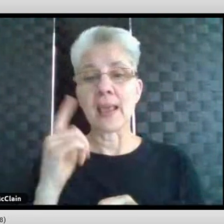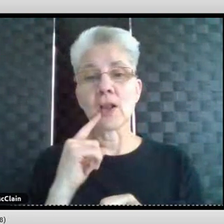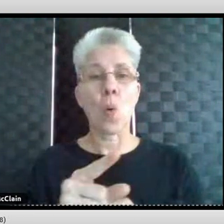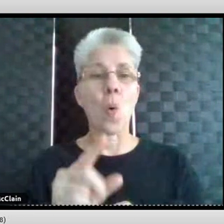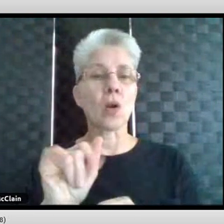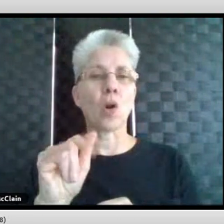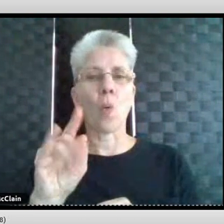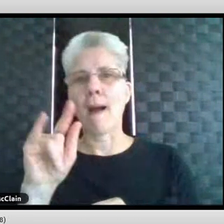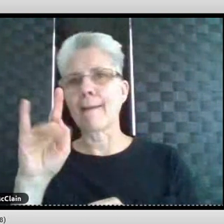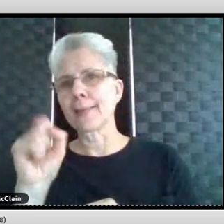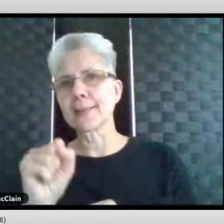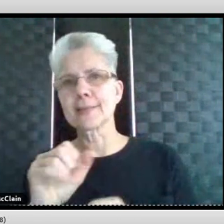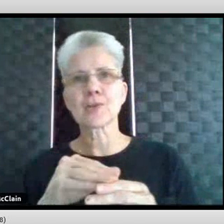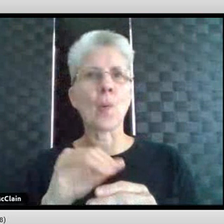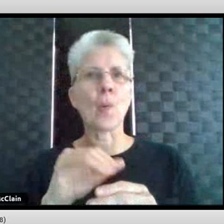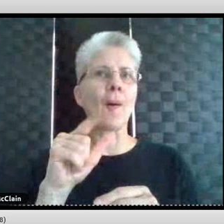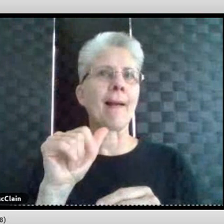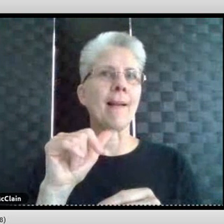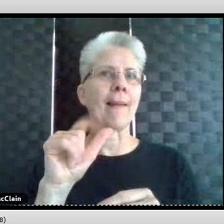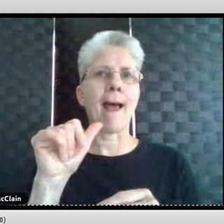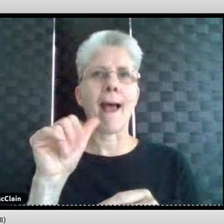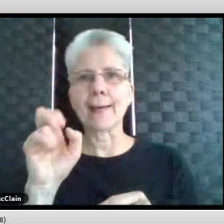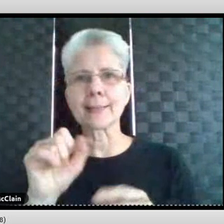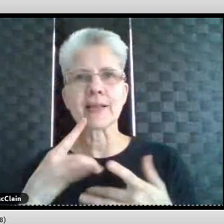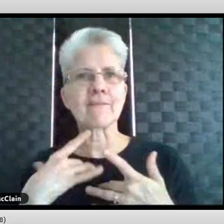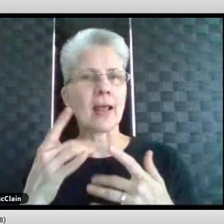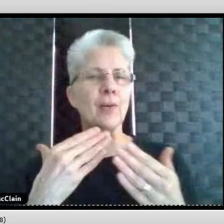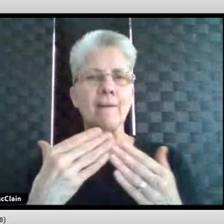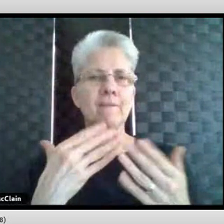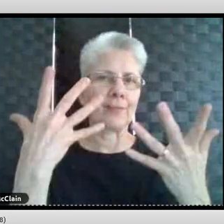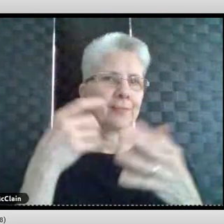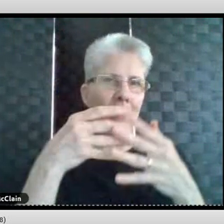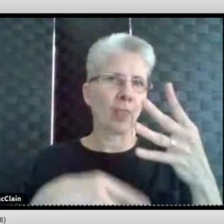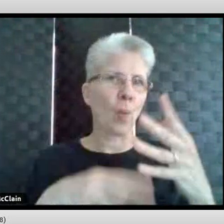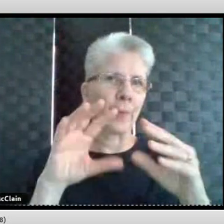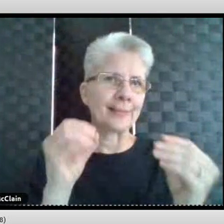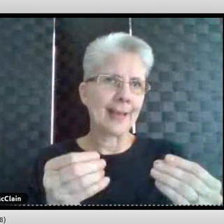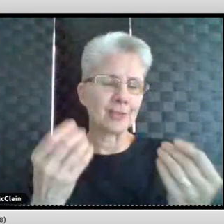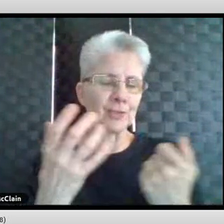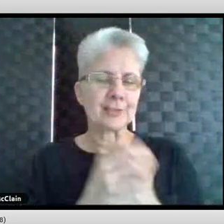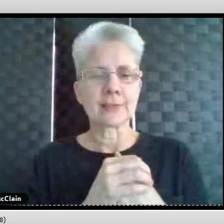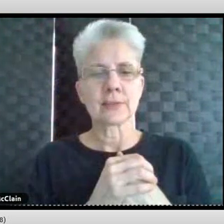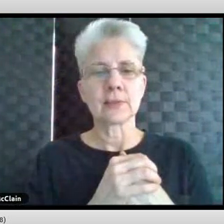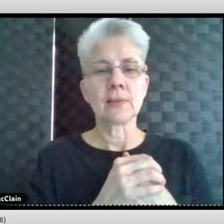or a Lions event or any number of other organizations. Public speaking -- right, Selina.